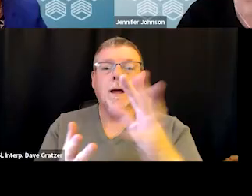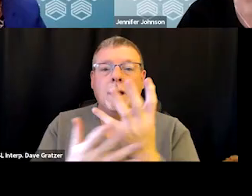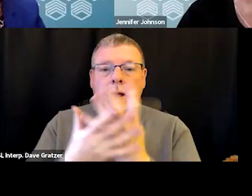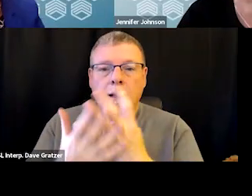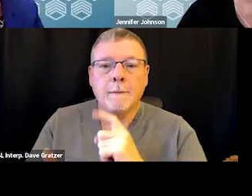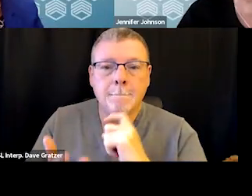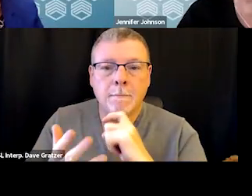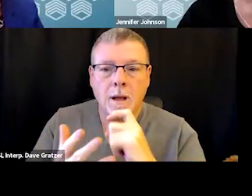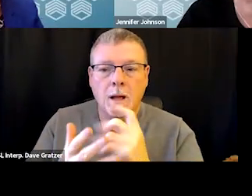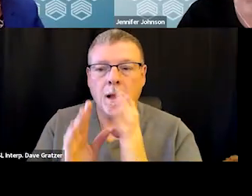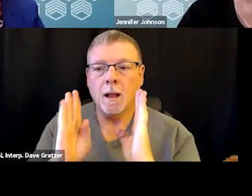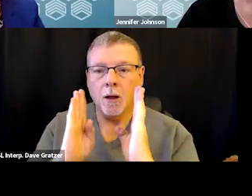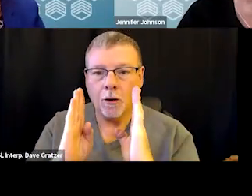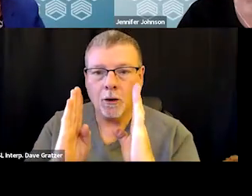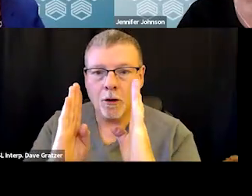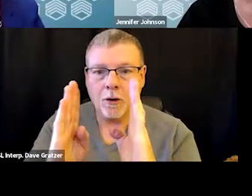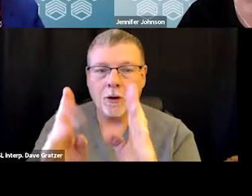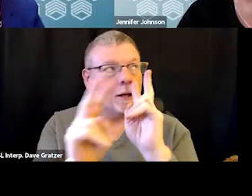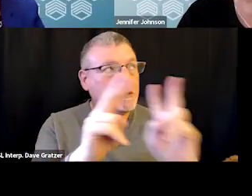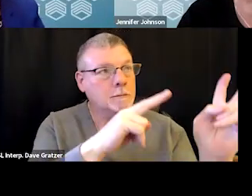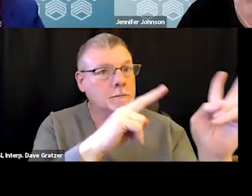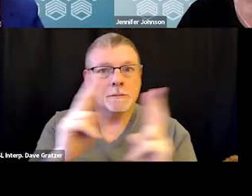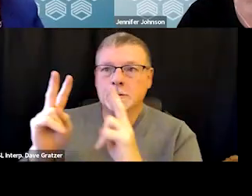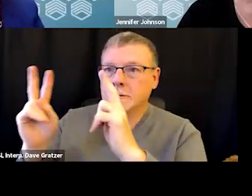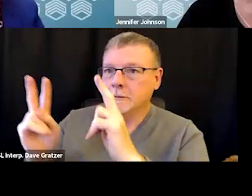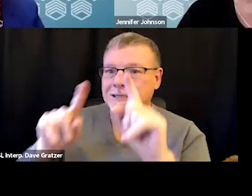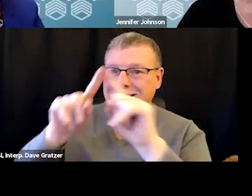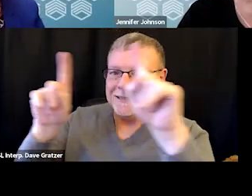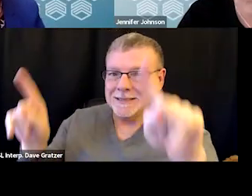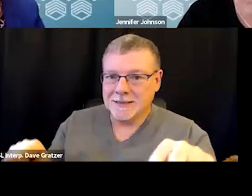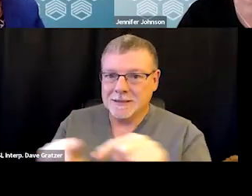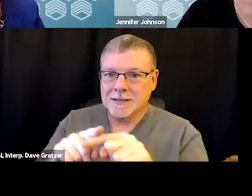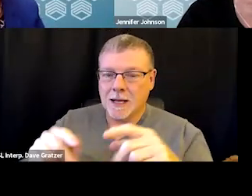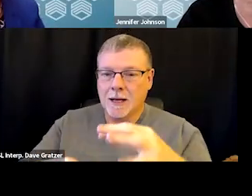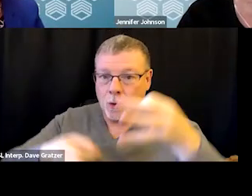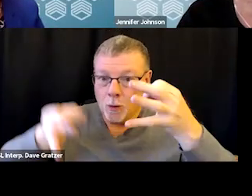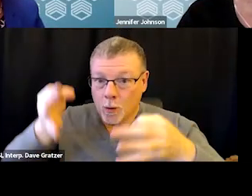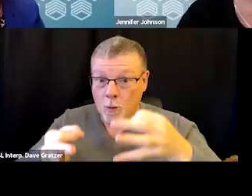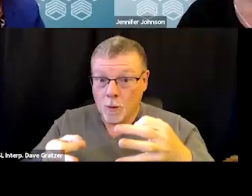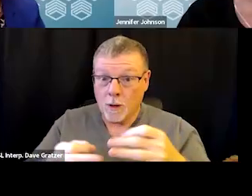at the signs in the hallway, to look at the signs on your courtroom door. Are you the land of no?